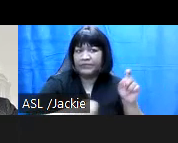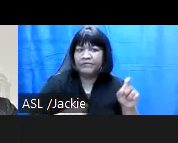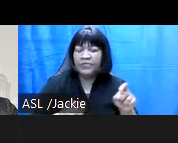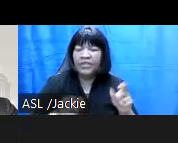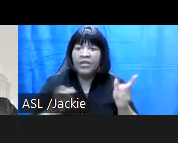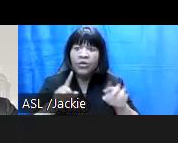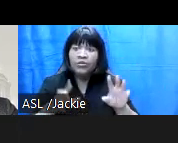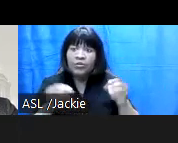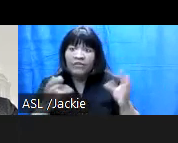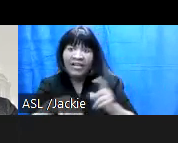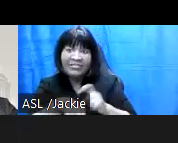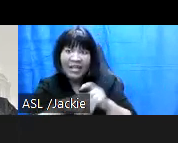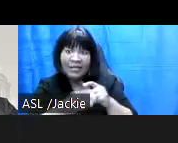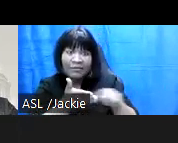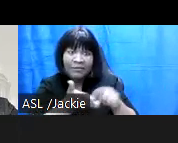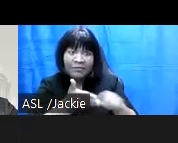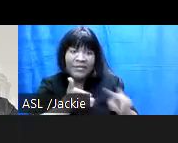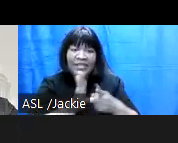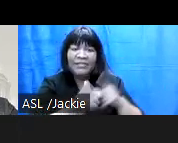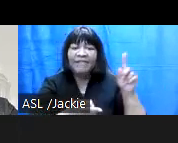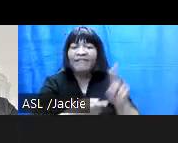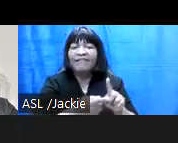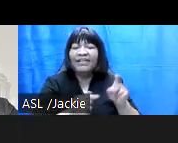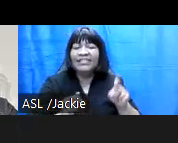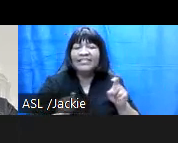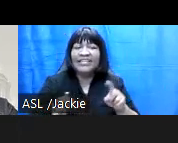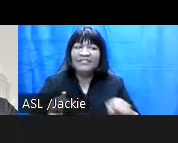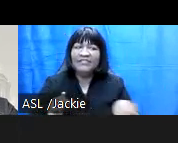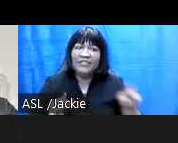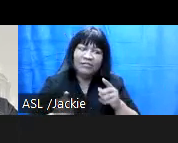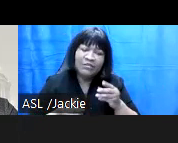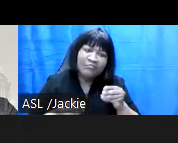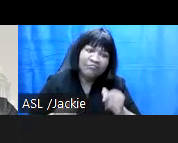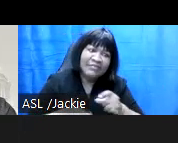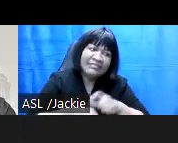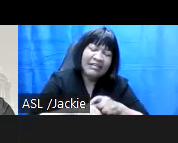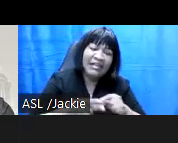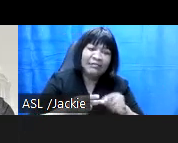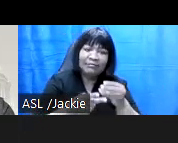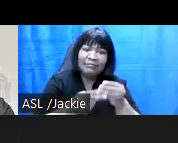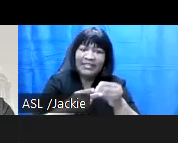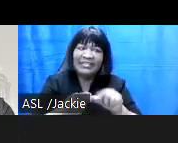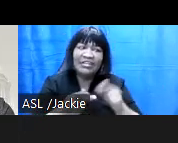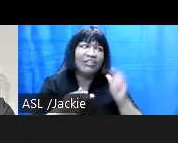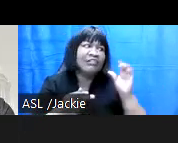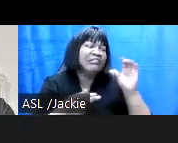you provide timely payments, it allows people to support their participation.